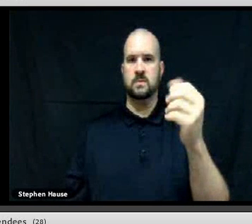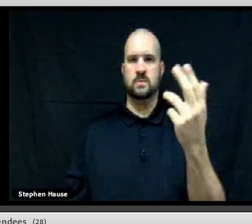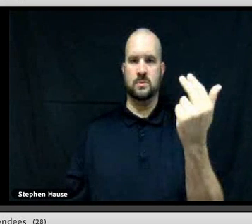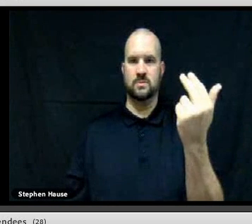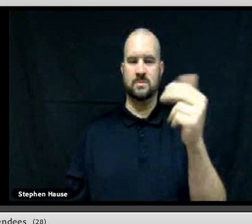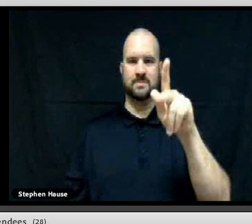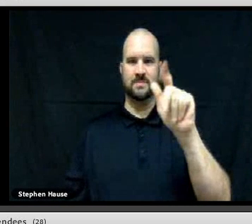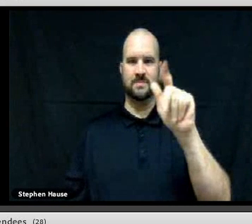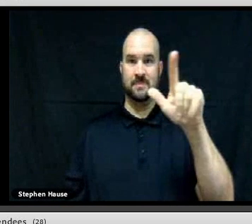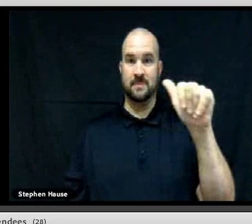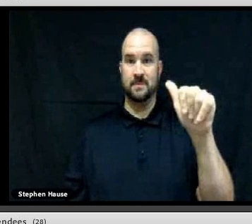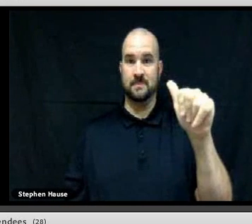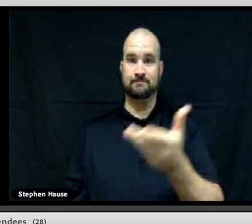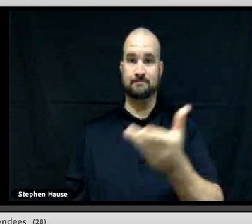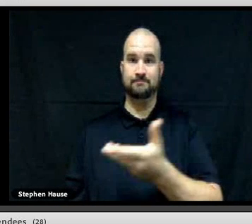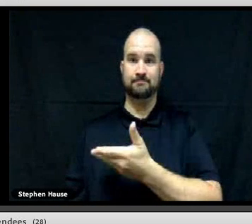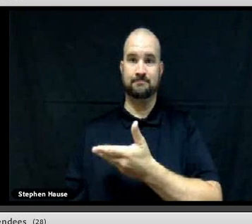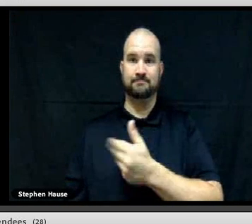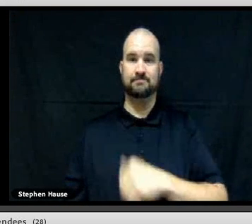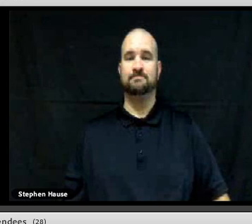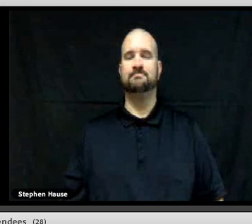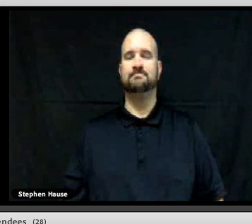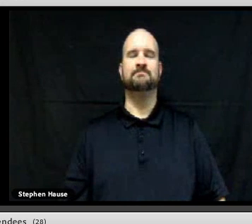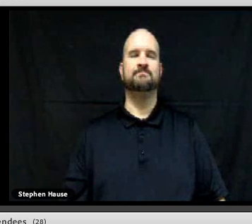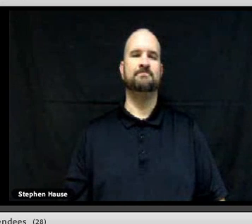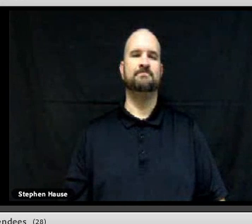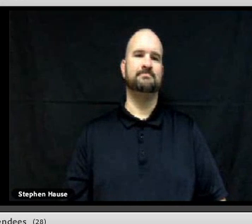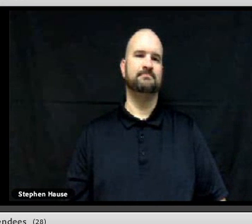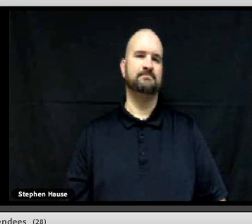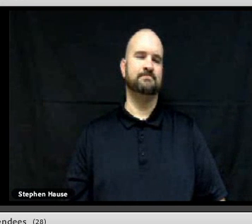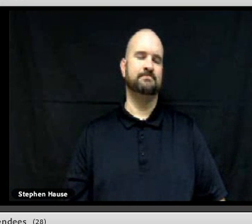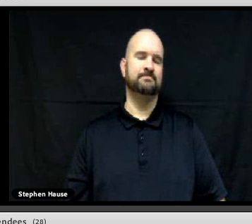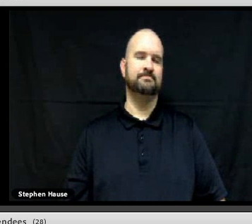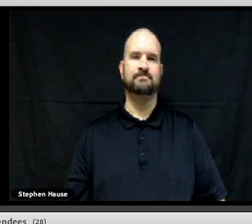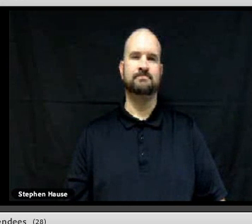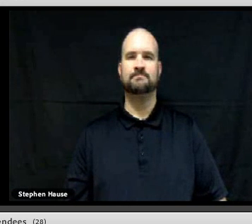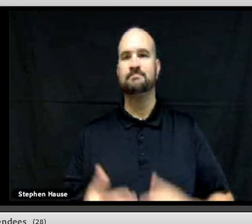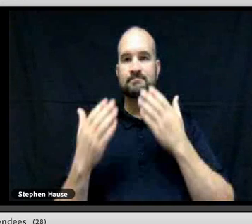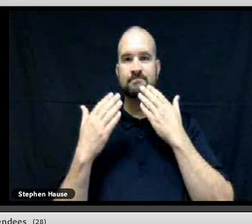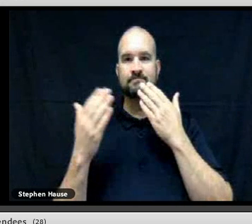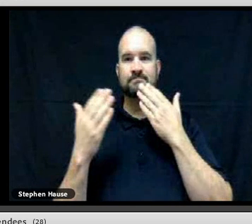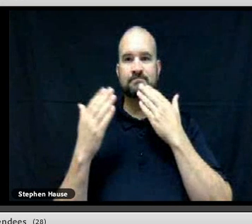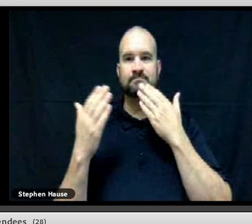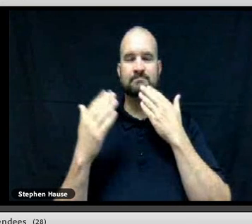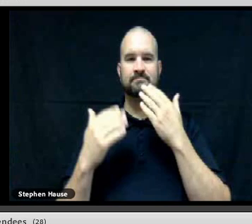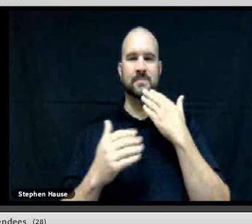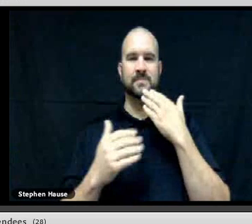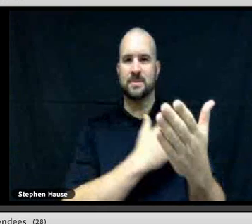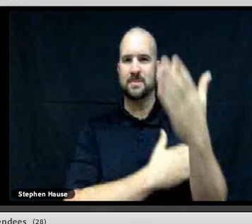Keila. Zayas-Ruiz: Thank you. Good morning, everyone.